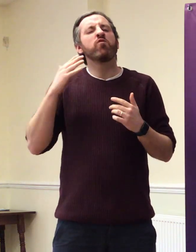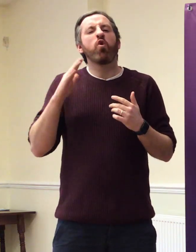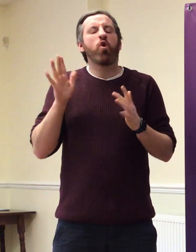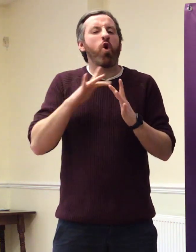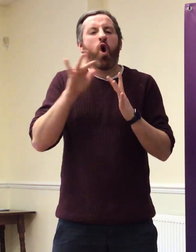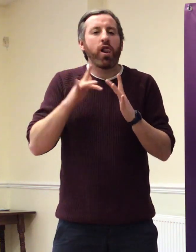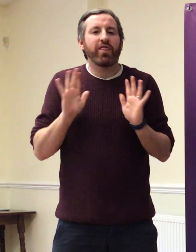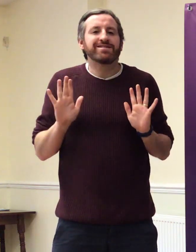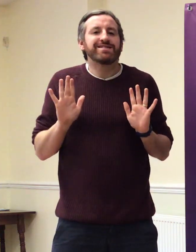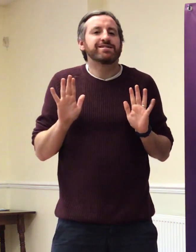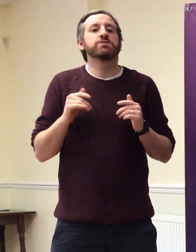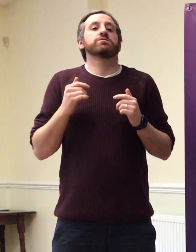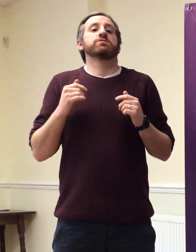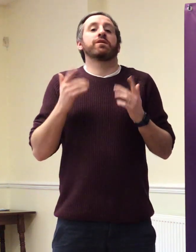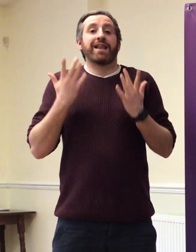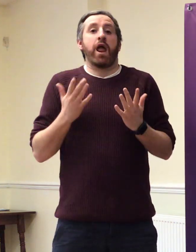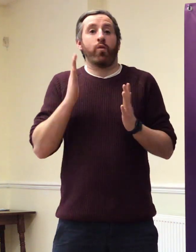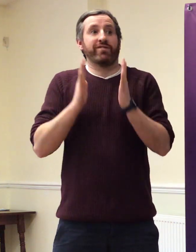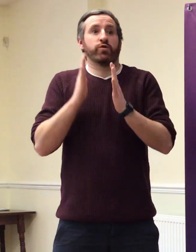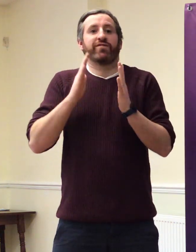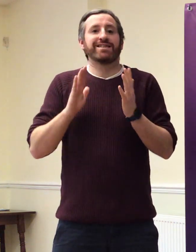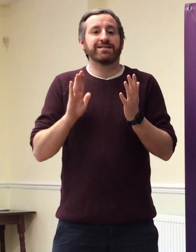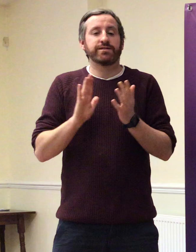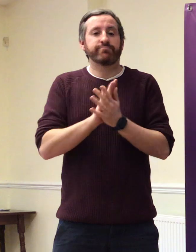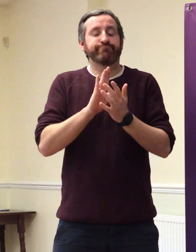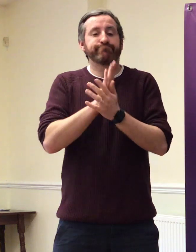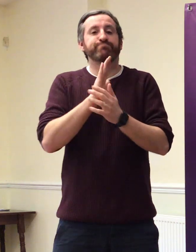which means we now offer both online (Zoom) and face to face support.